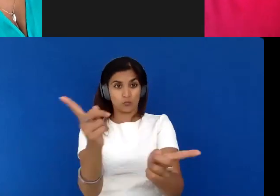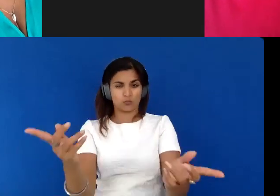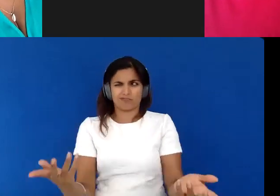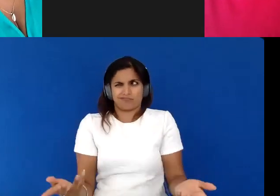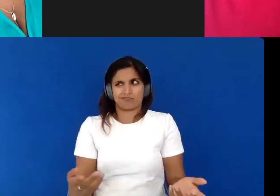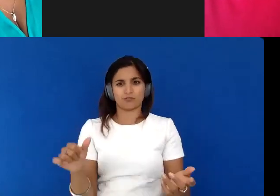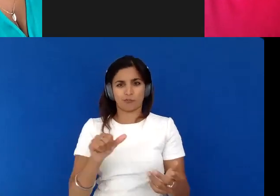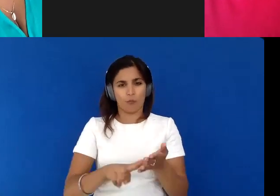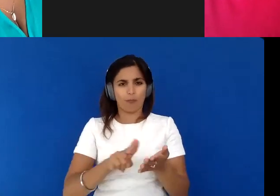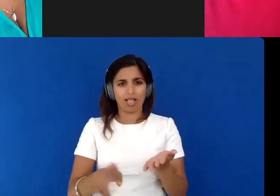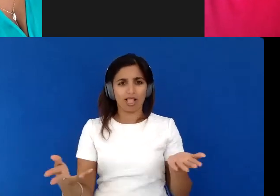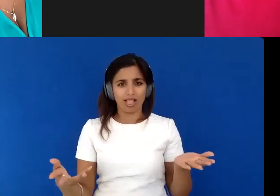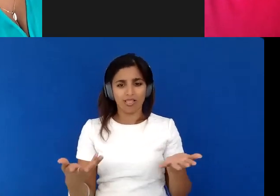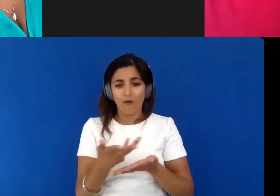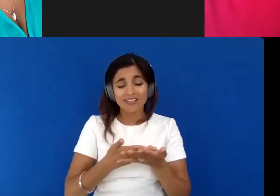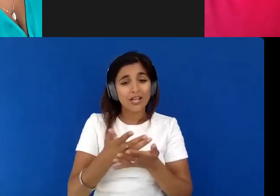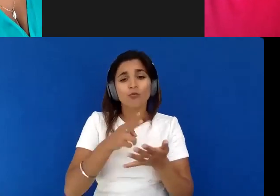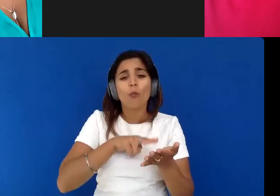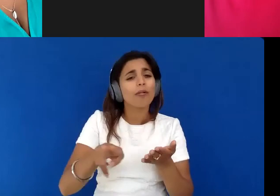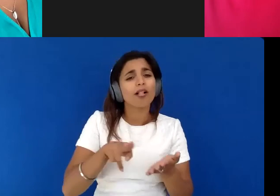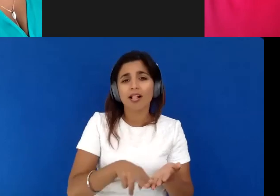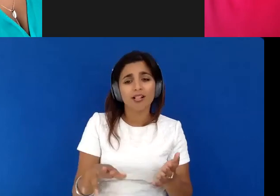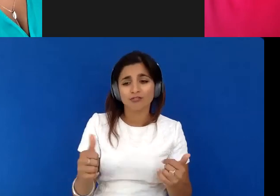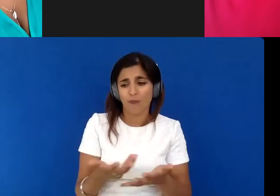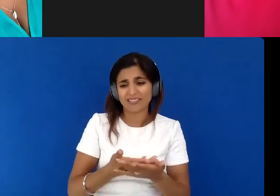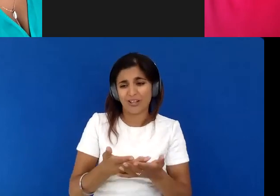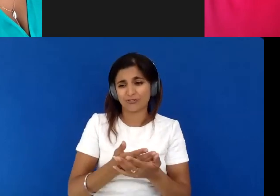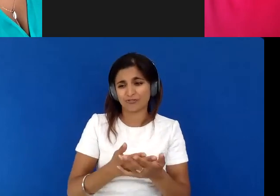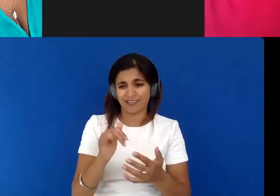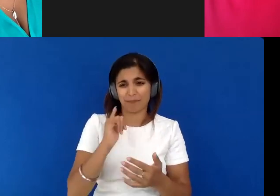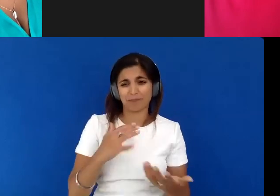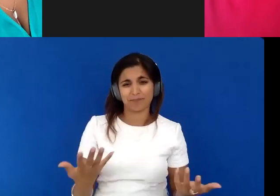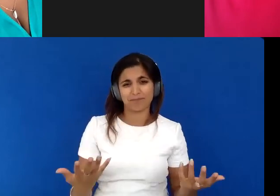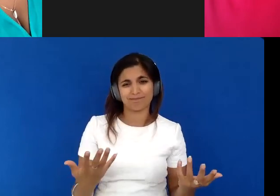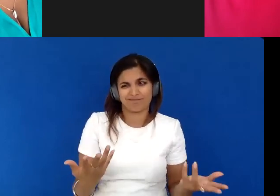and yours are the kind of conversations that we have together and yeah man